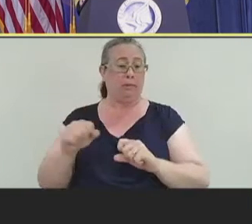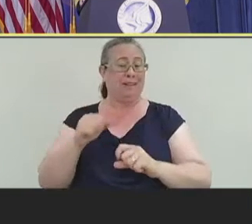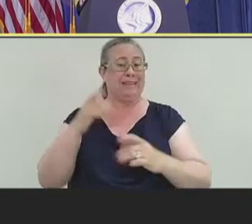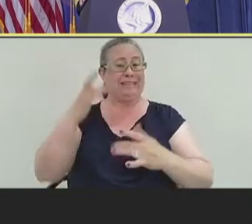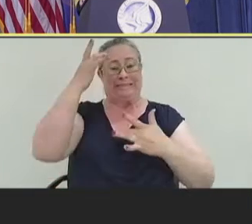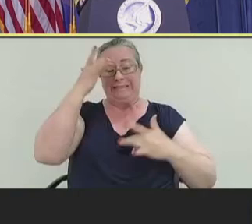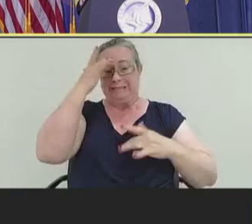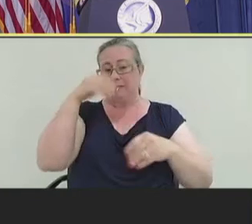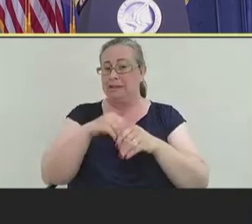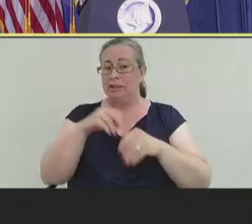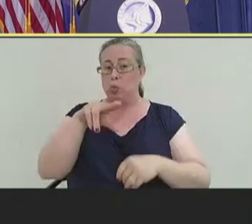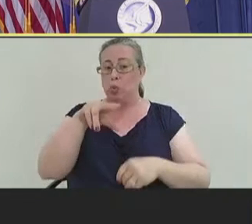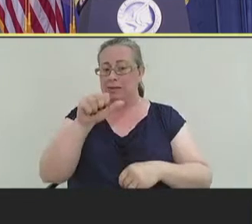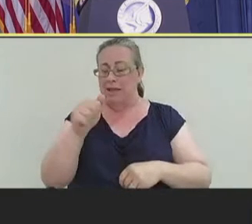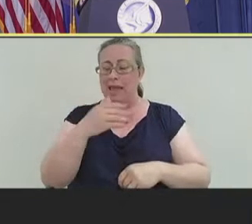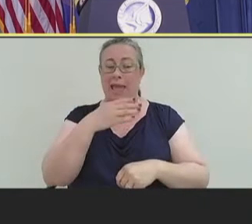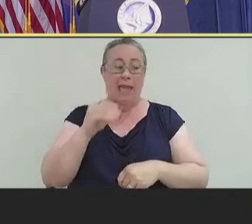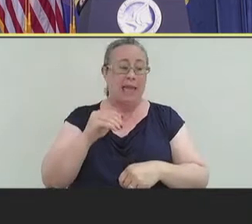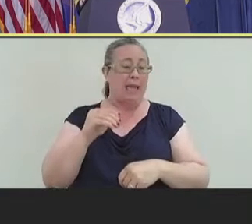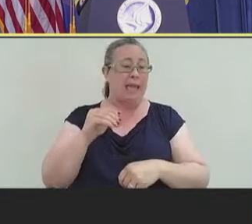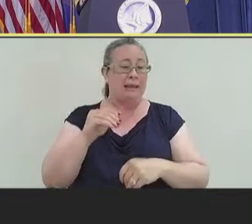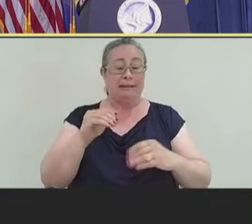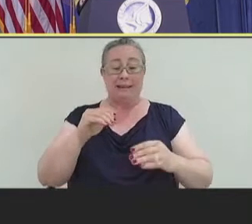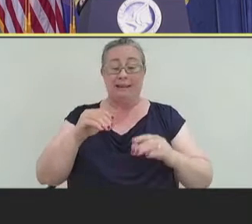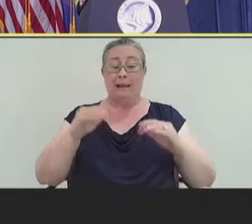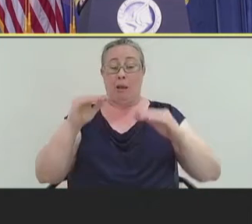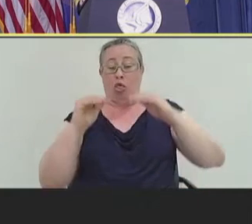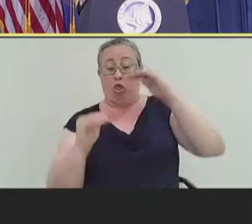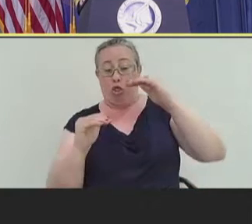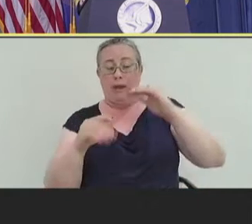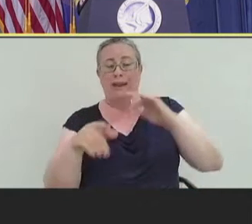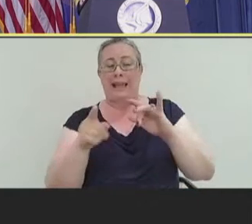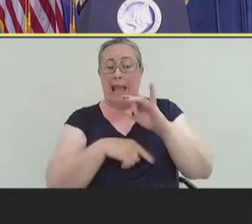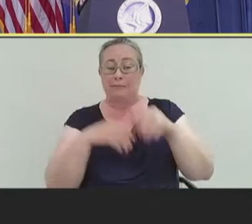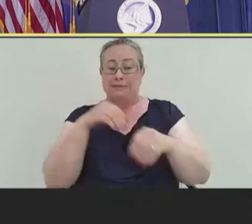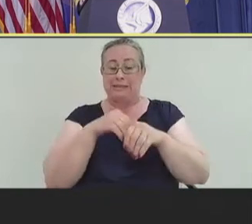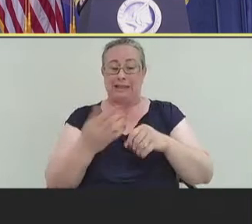persistent and significant gaps in vaccination coverage that contribute